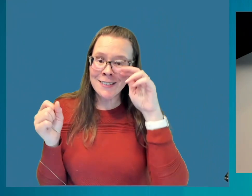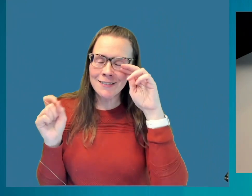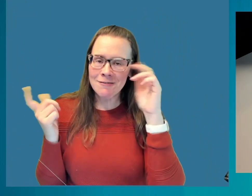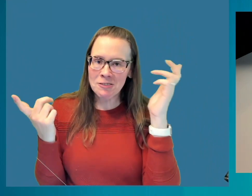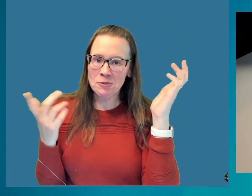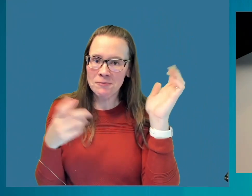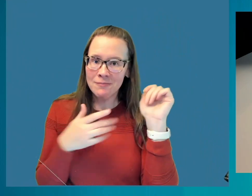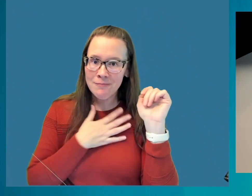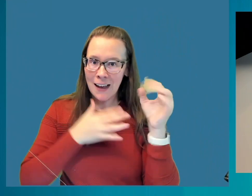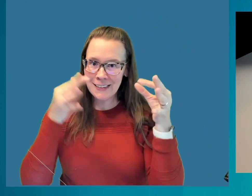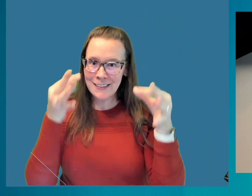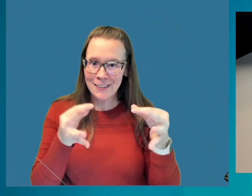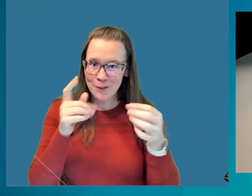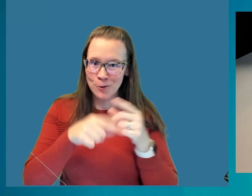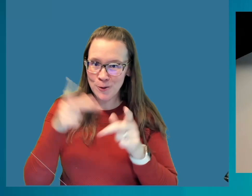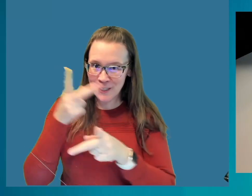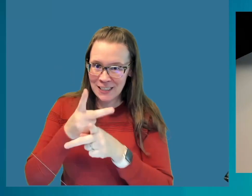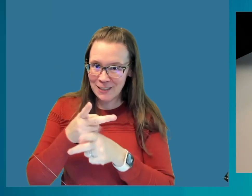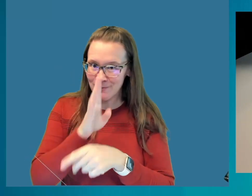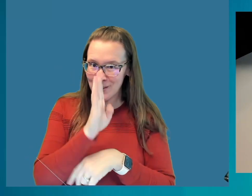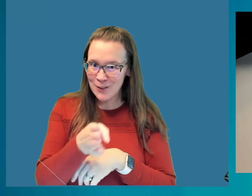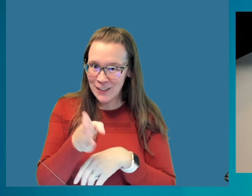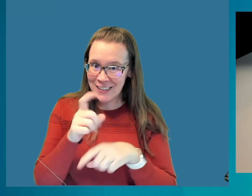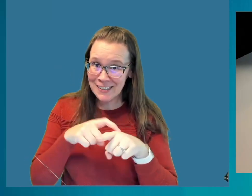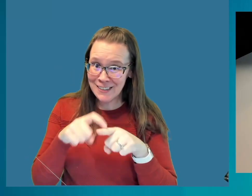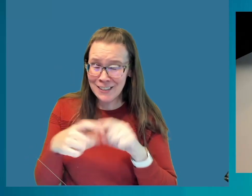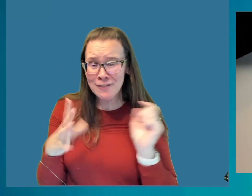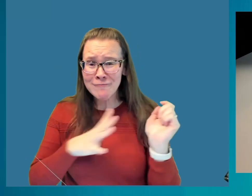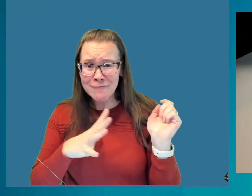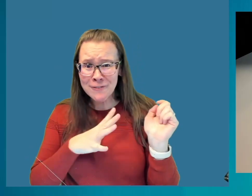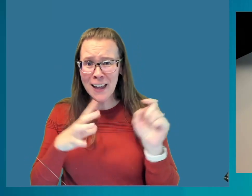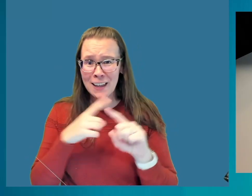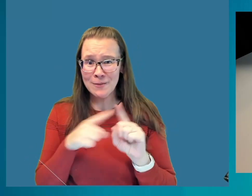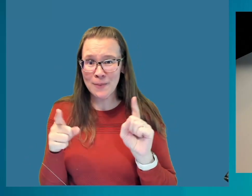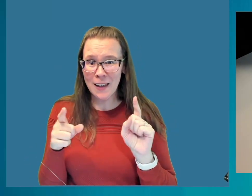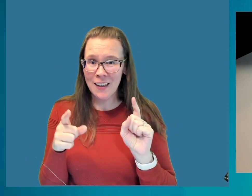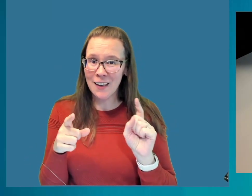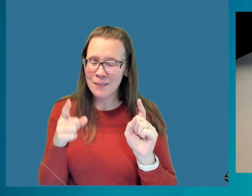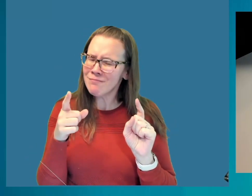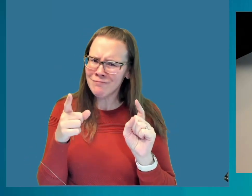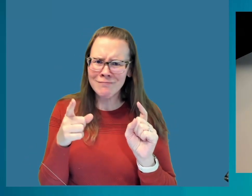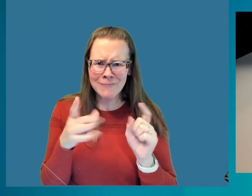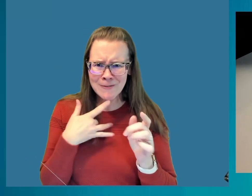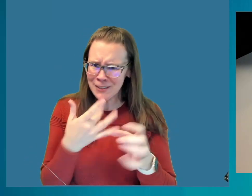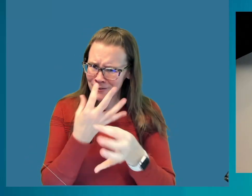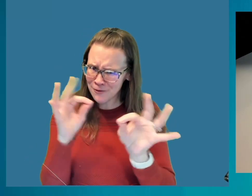the machine, it will add a lot. Um, I'm keeping it plain and simple and it's fine. It looks good.